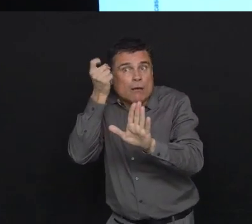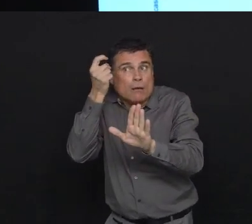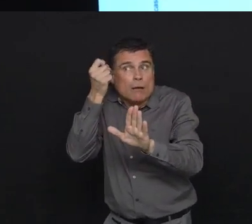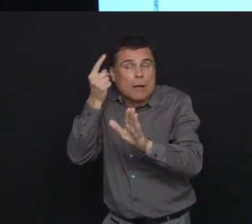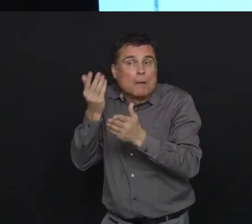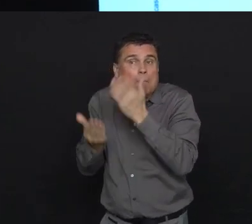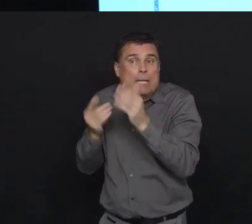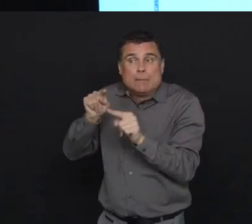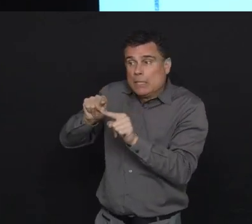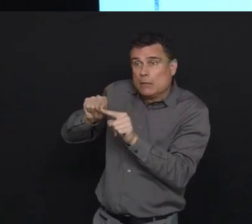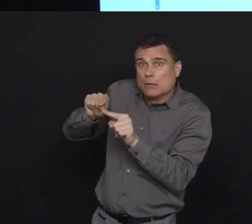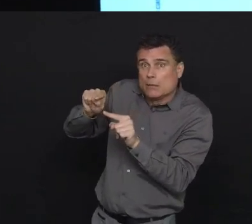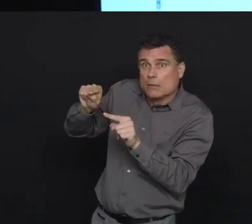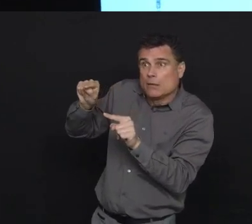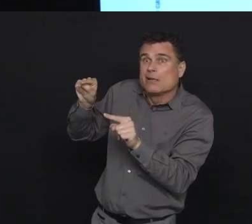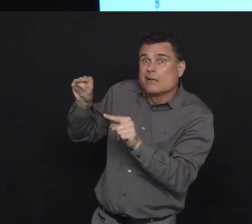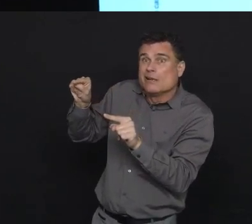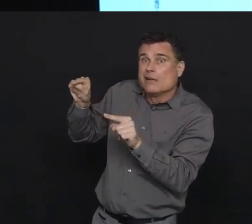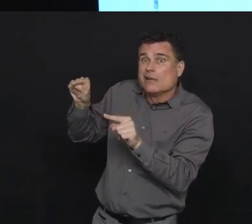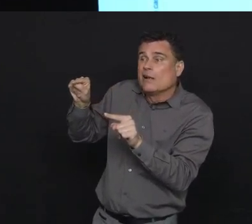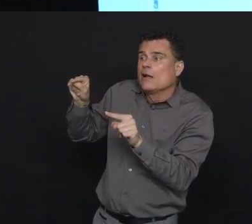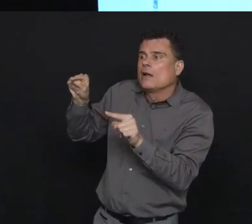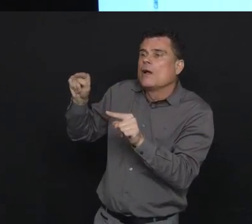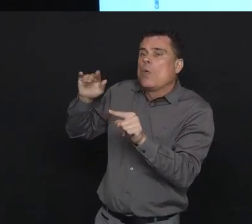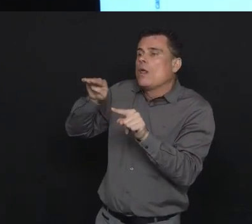here.